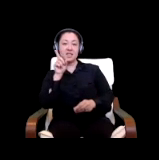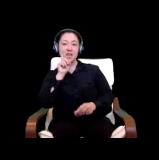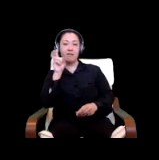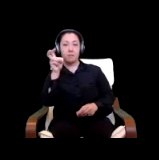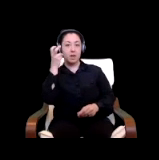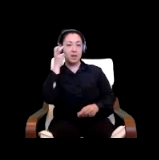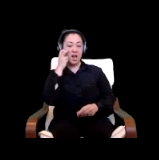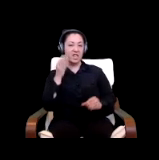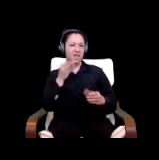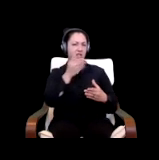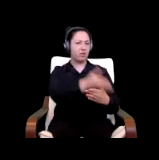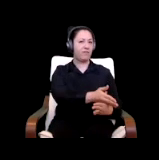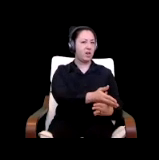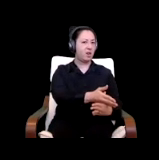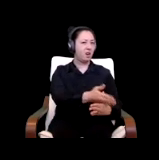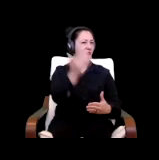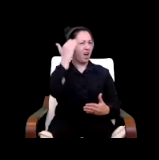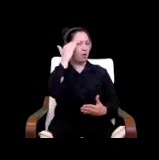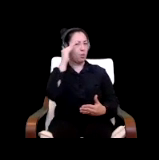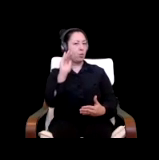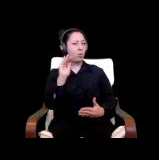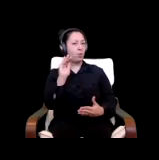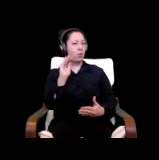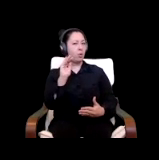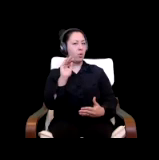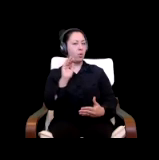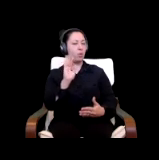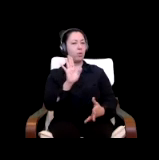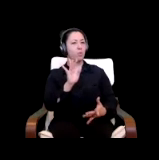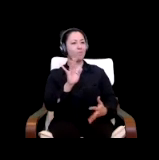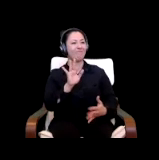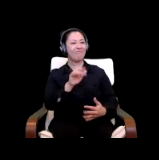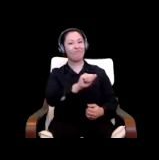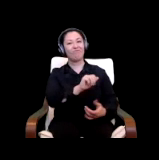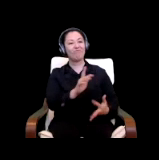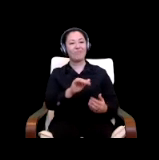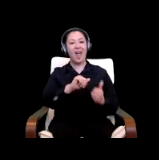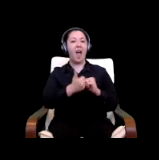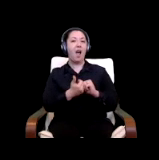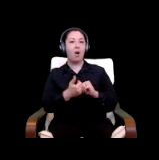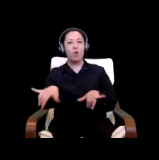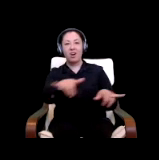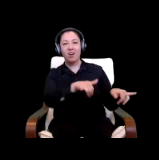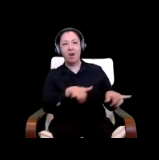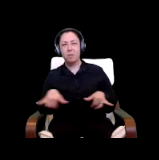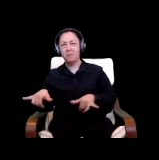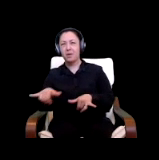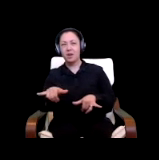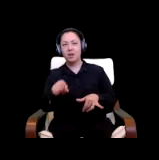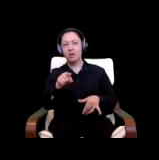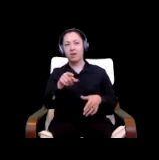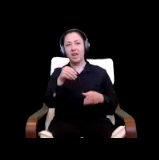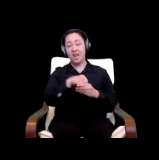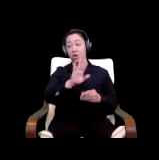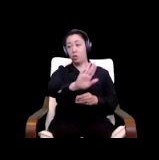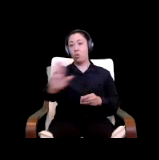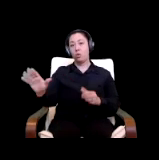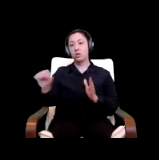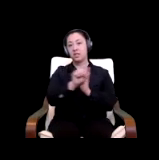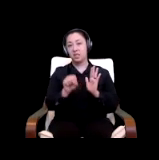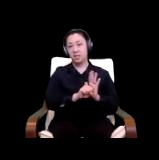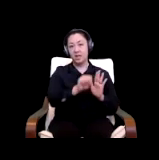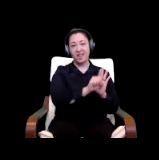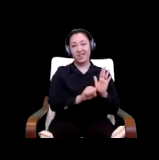how common those are in a specific states people are in, but Deafblind intervenors worked